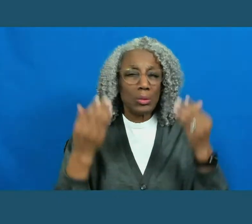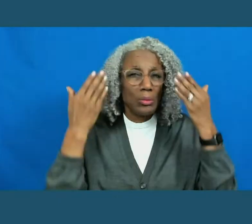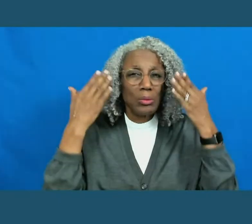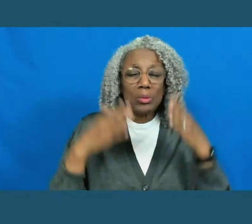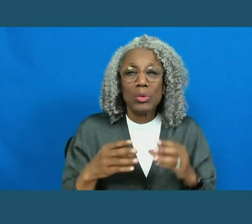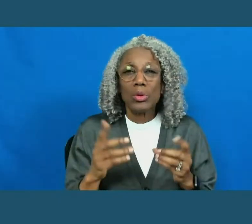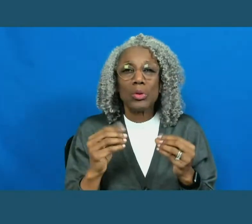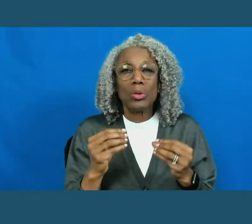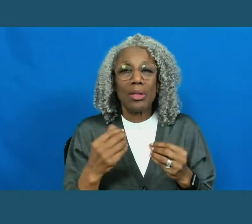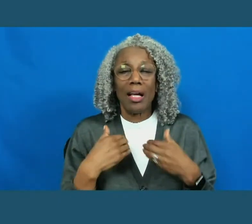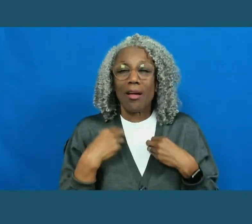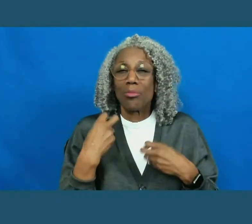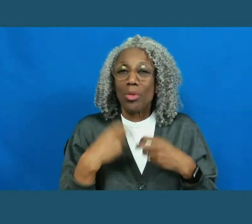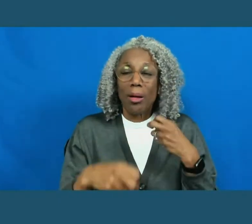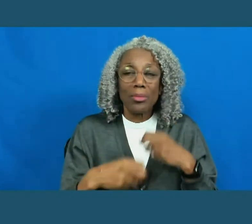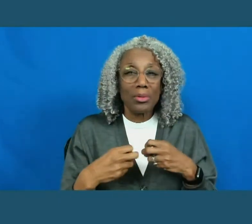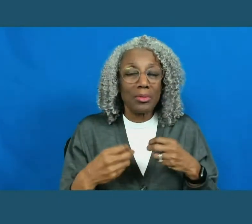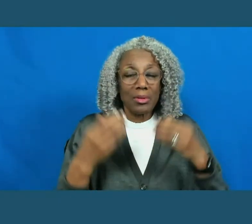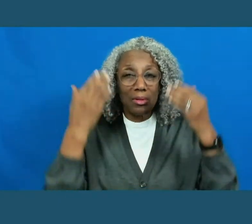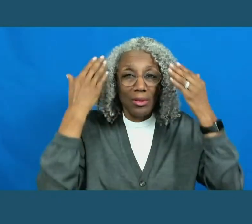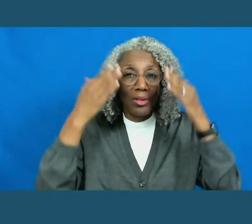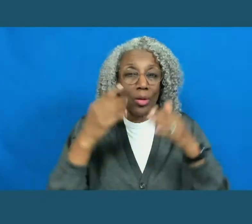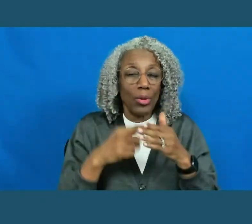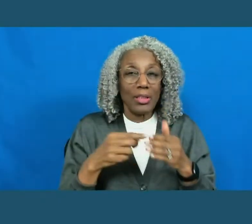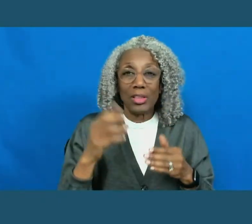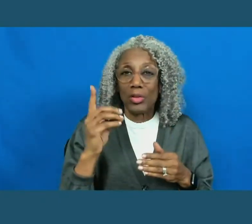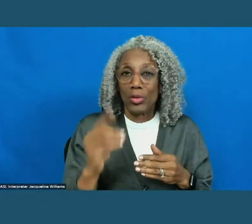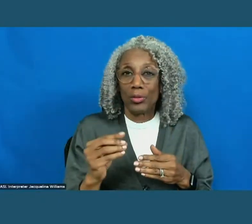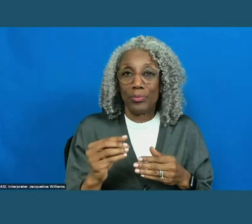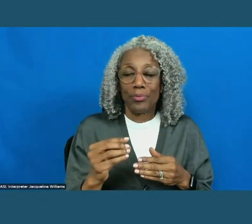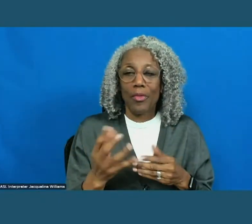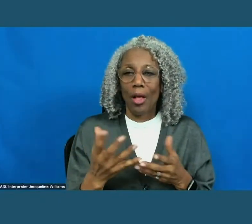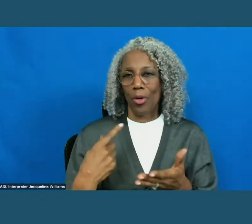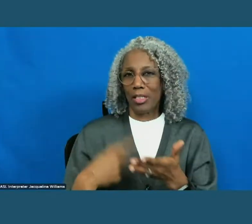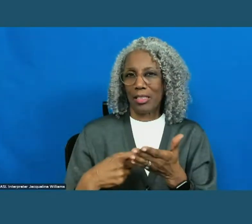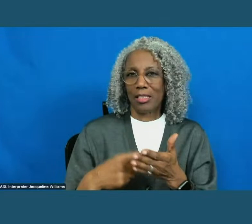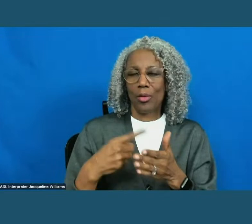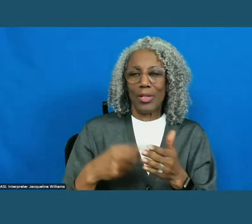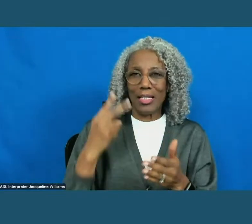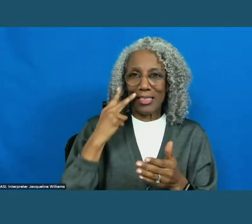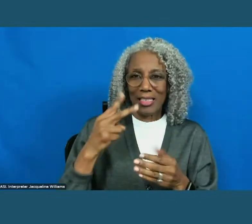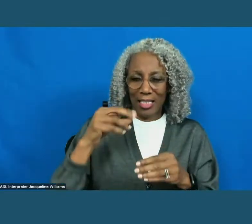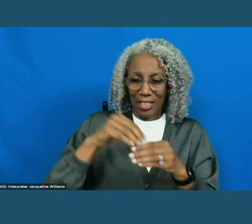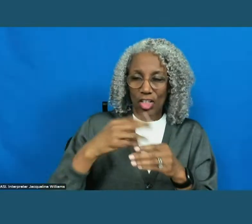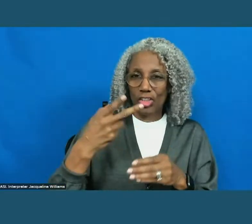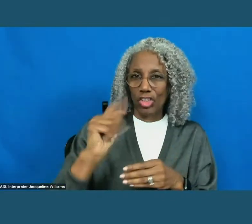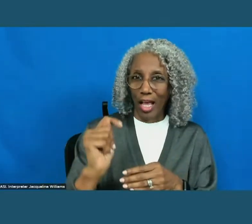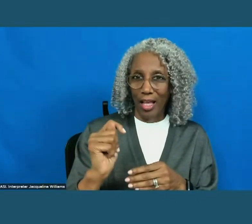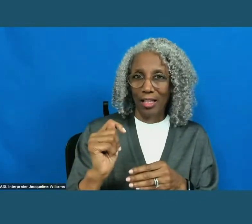cannot open, they don't matter, and they feel trapped, and they don't know what to do with the excited that they have on the